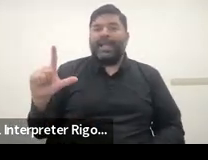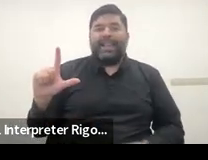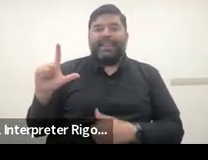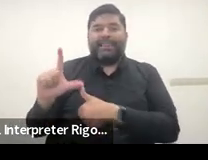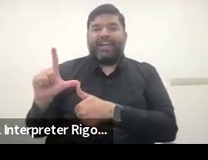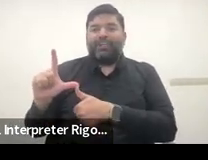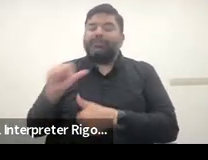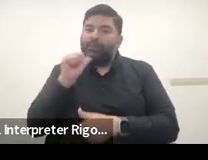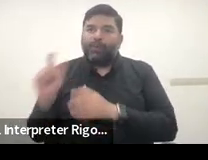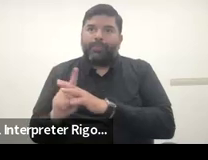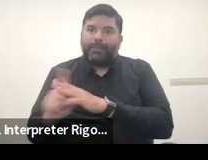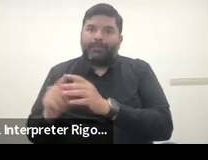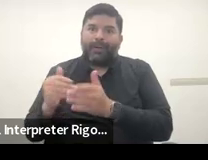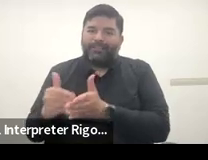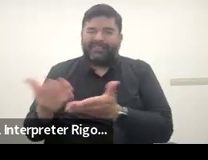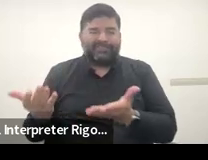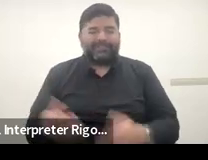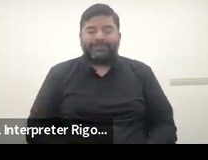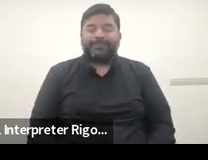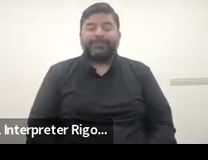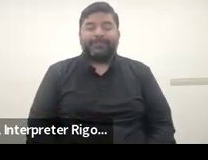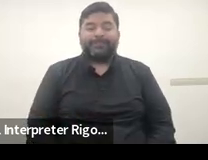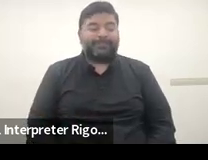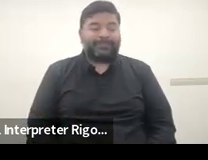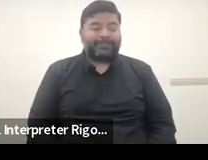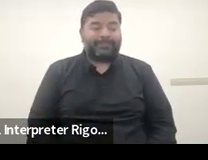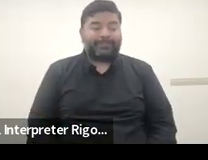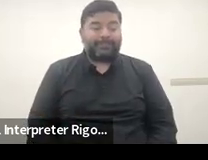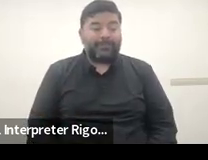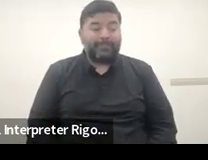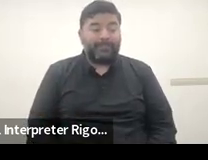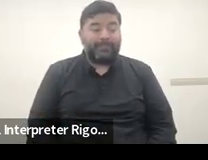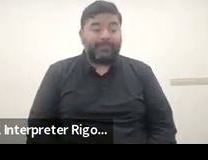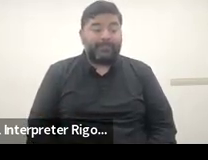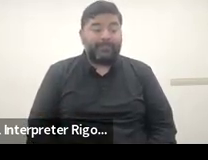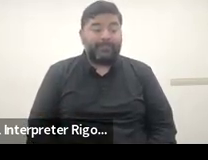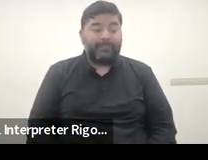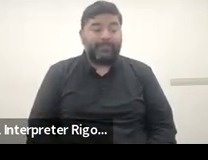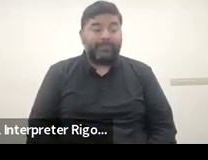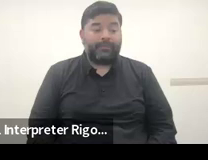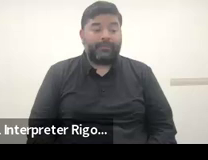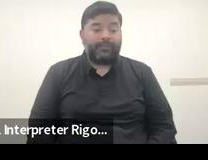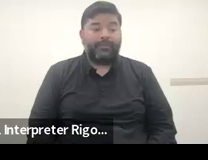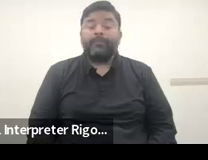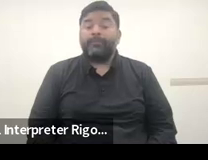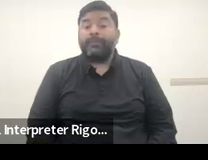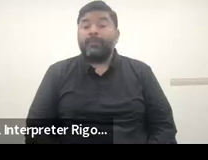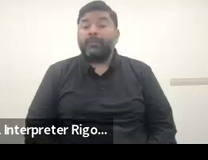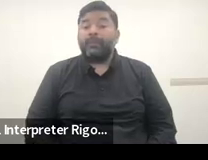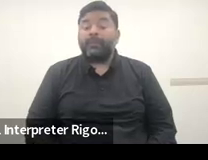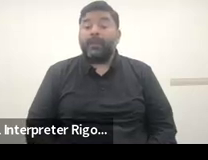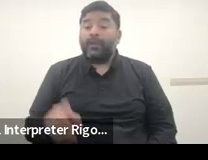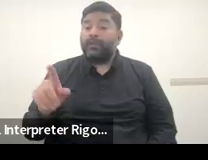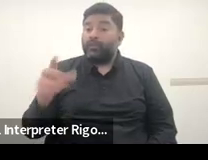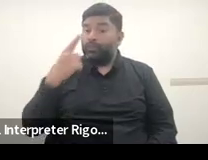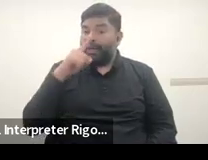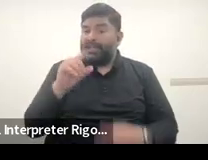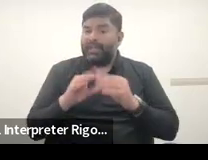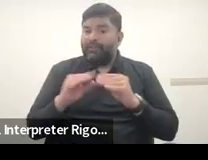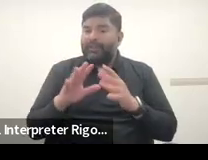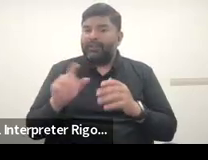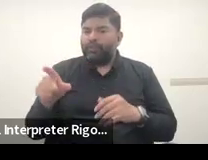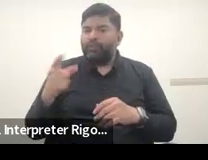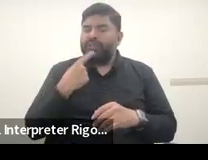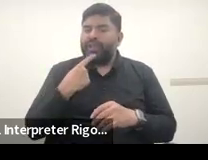Could you clarify again how you got you got— you might have already said this I missed it— how you got